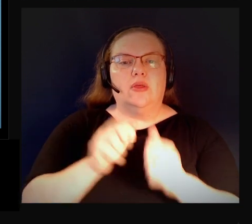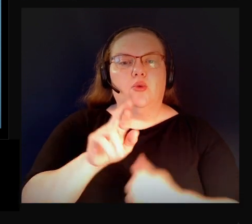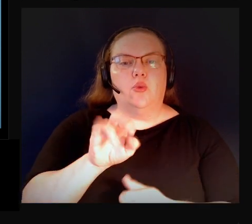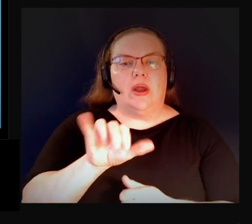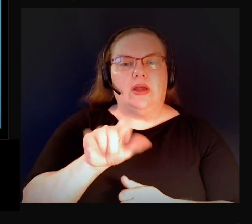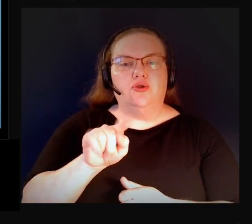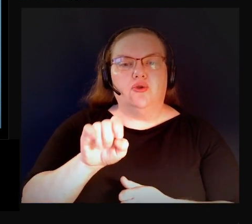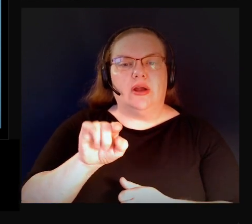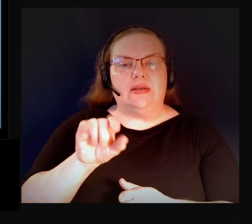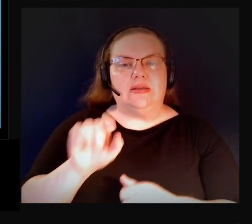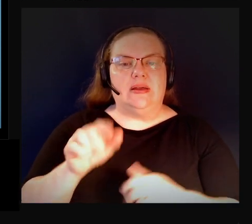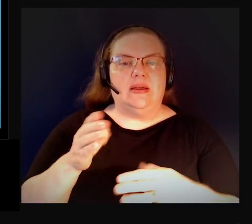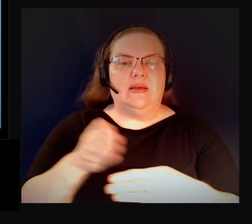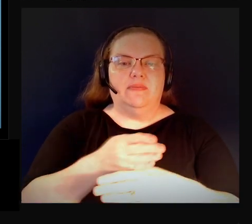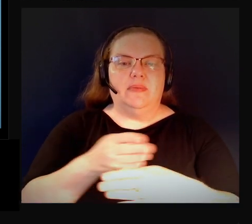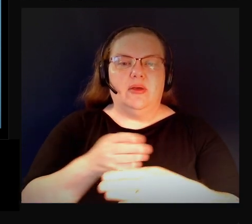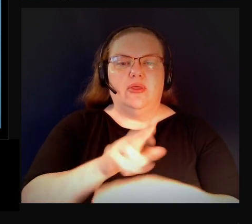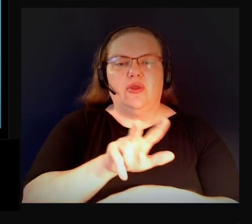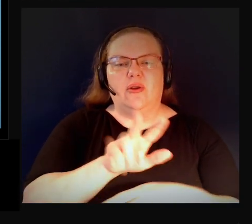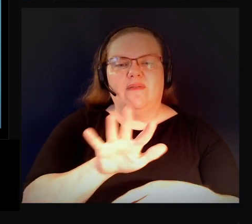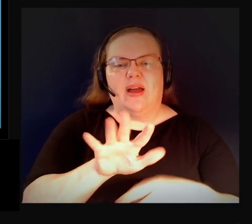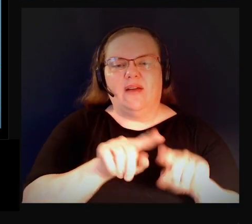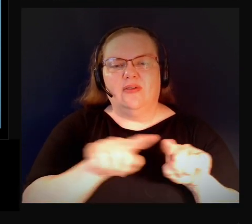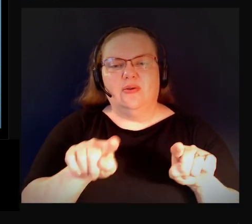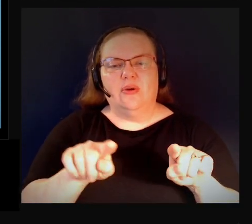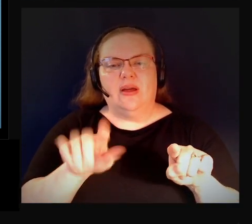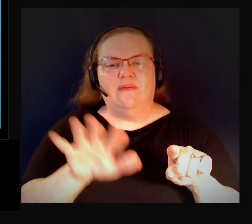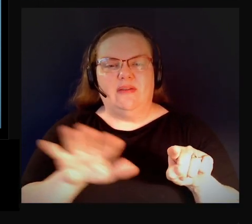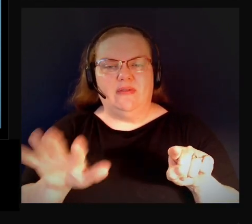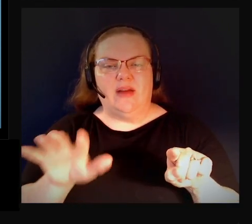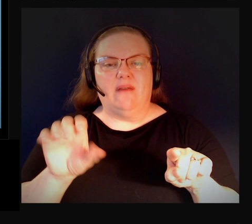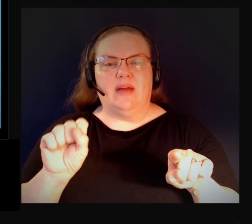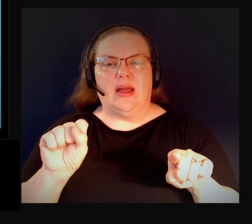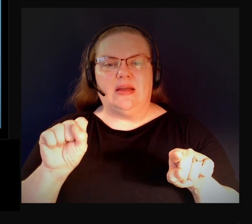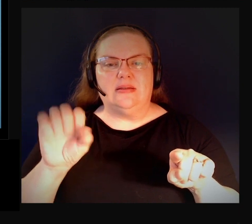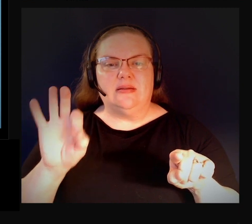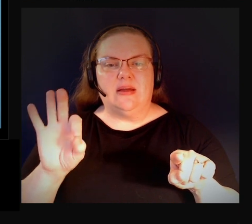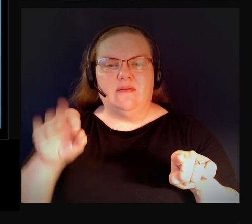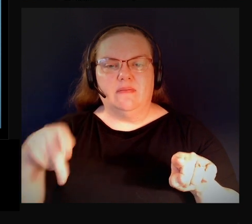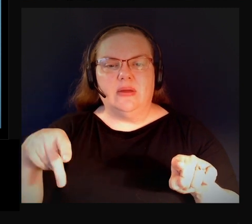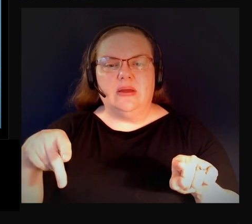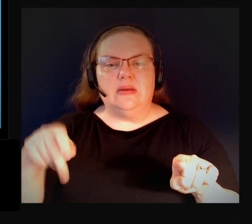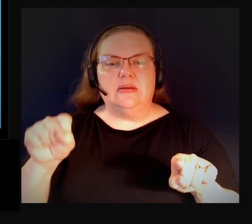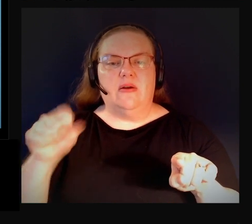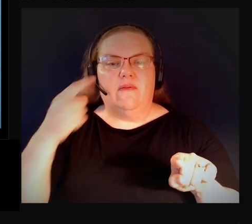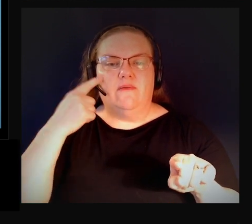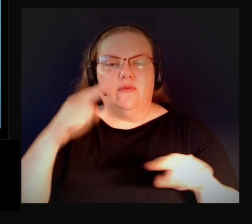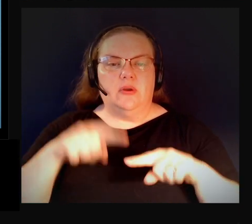the frame rate ranges between 35 and 55 FPS, depending on the scene. For Lego Builder's Journey,